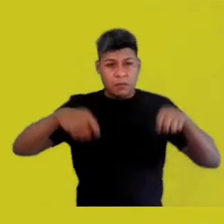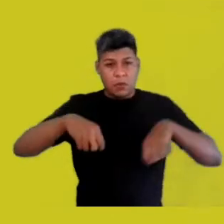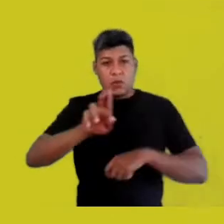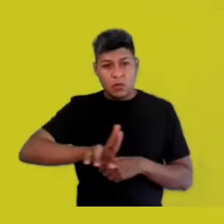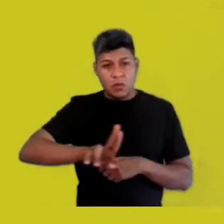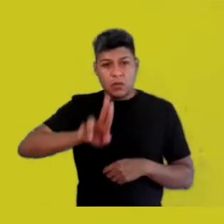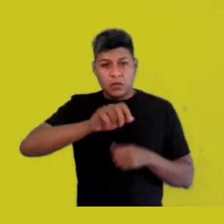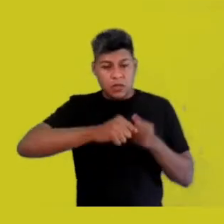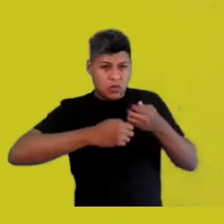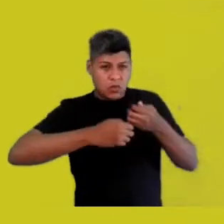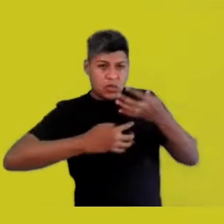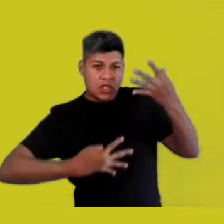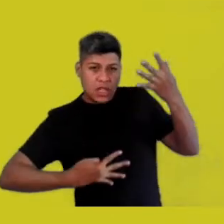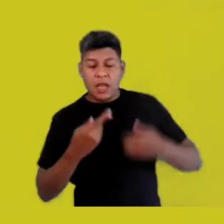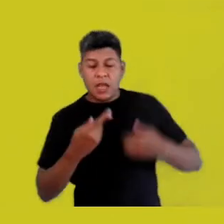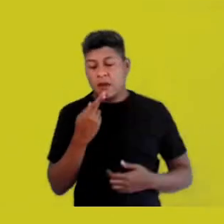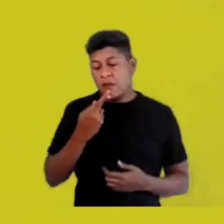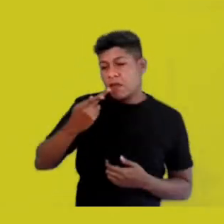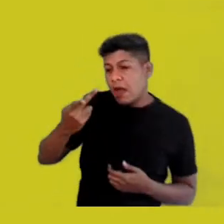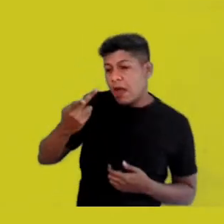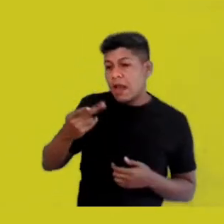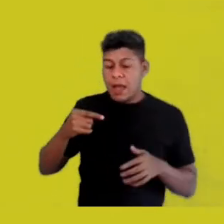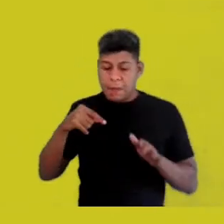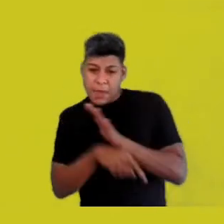for comments, questions, observations,